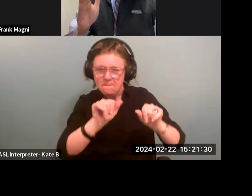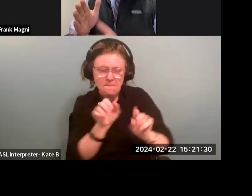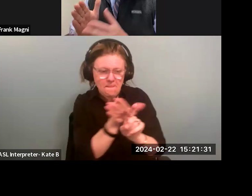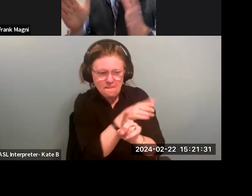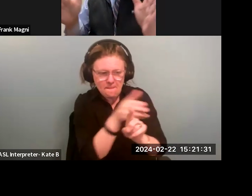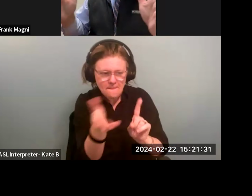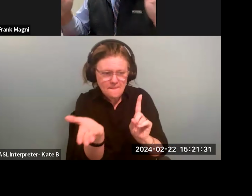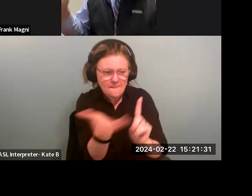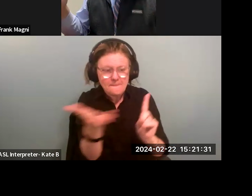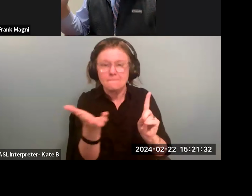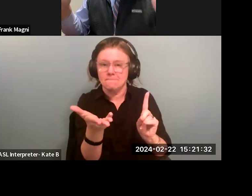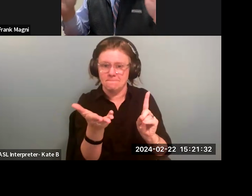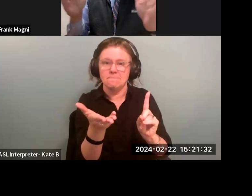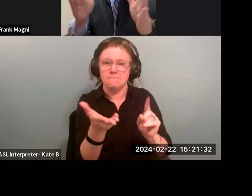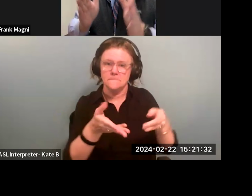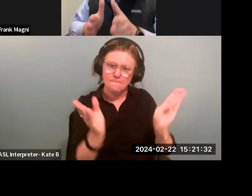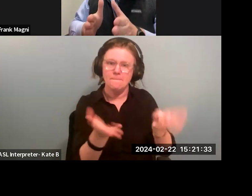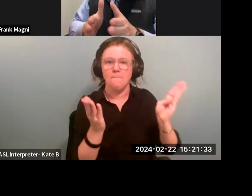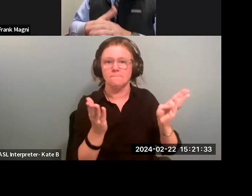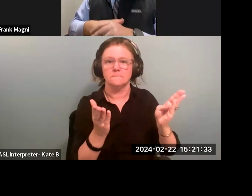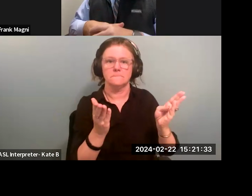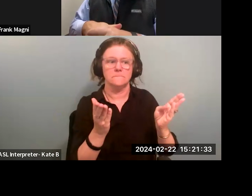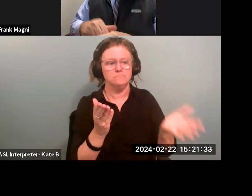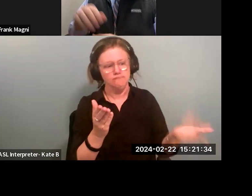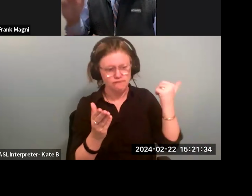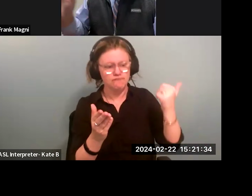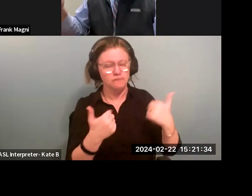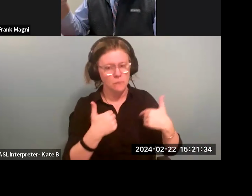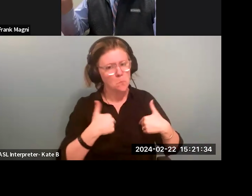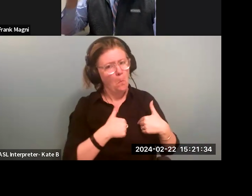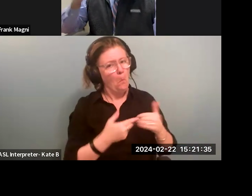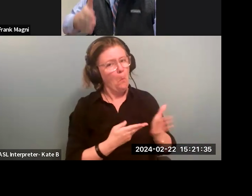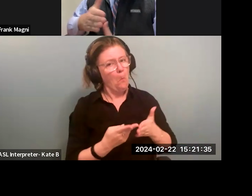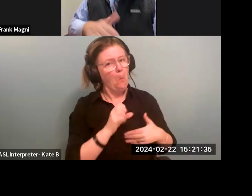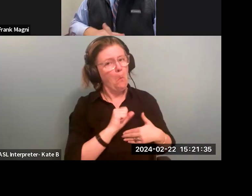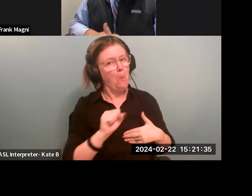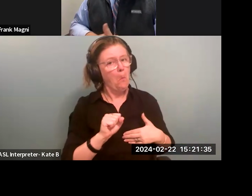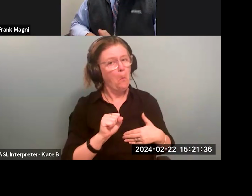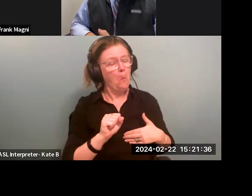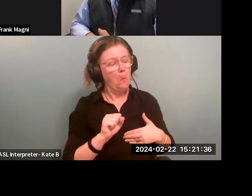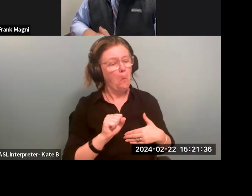will go out of their way to convince you of the legitimacy and then the design of that scam.